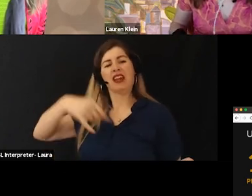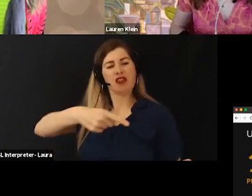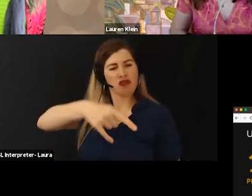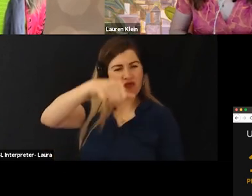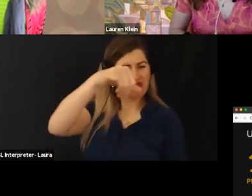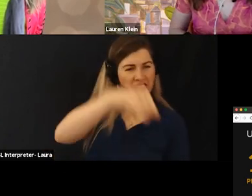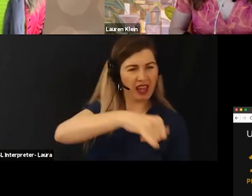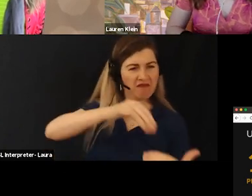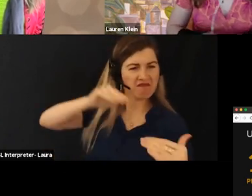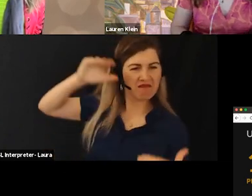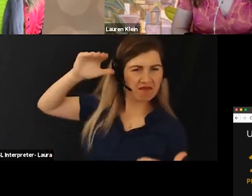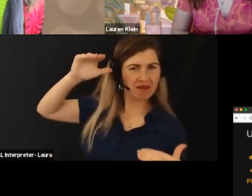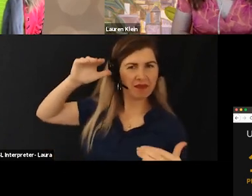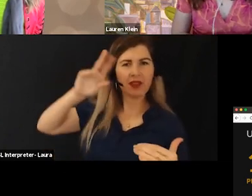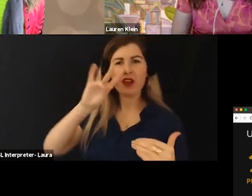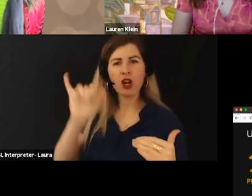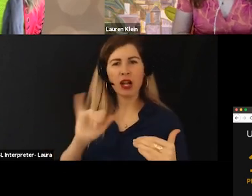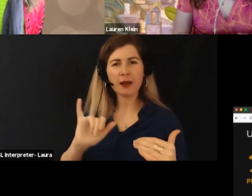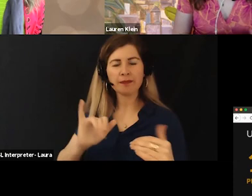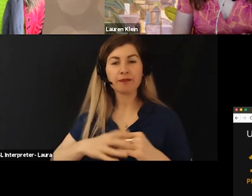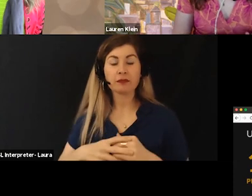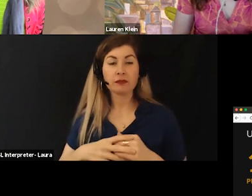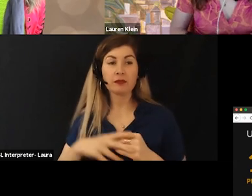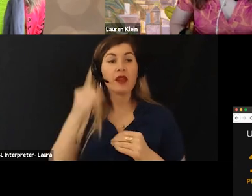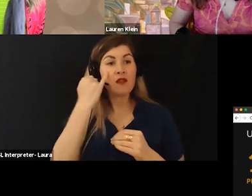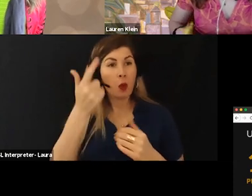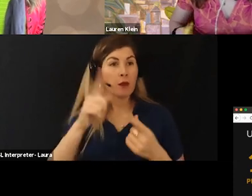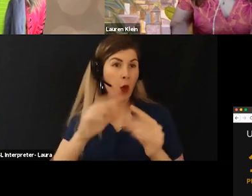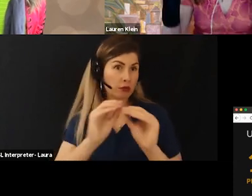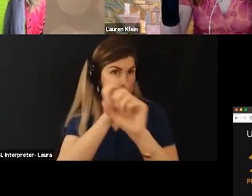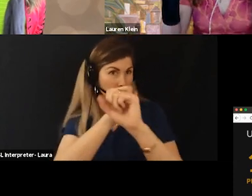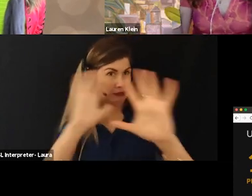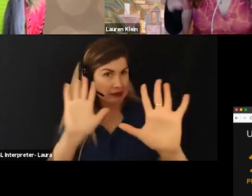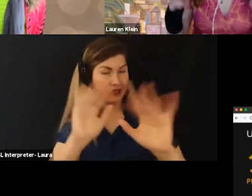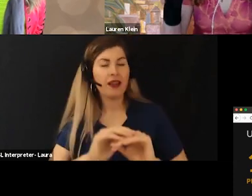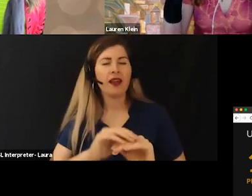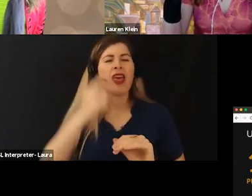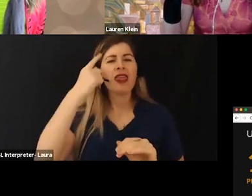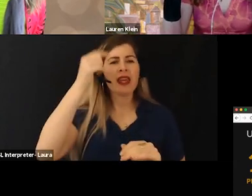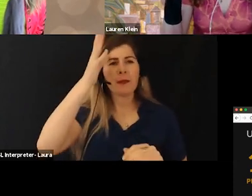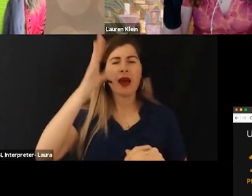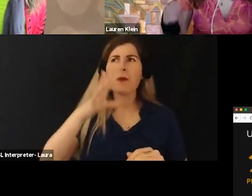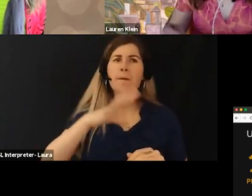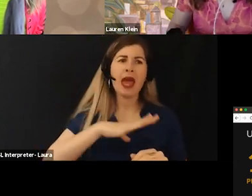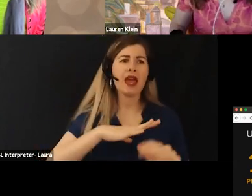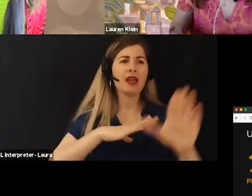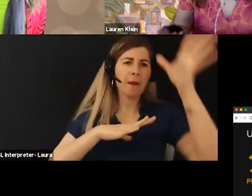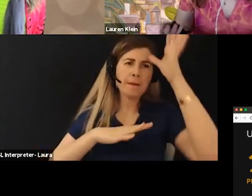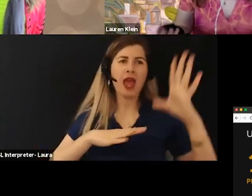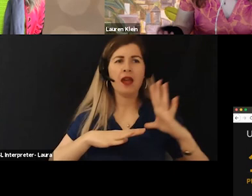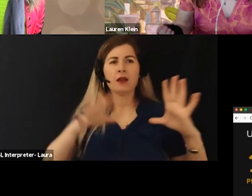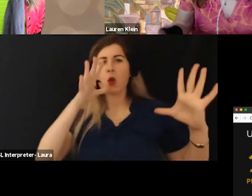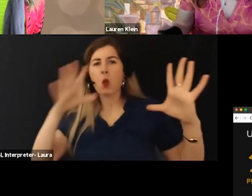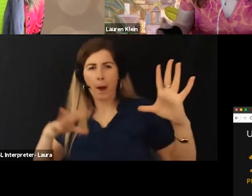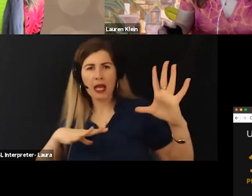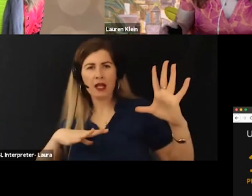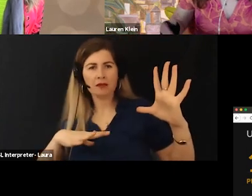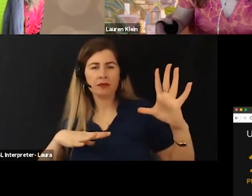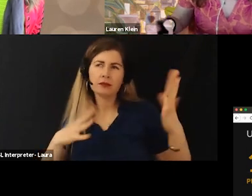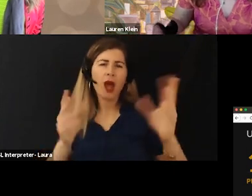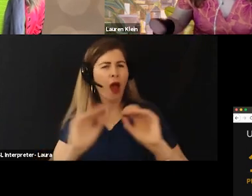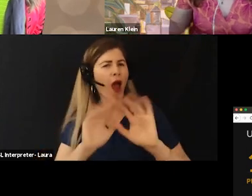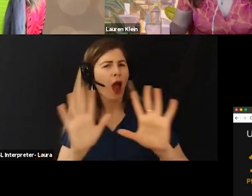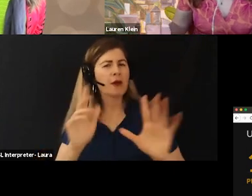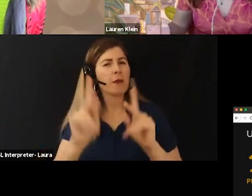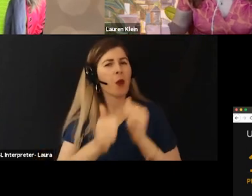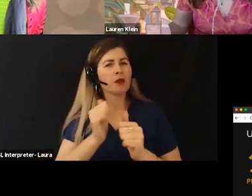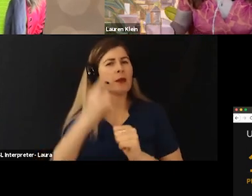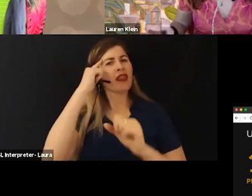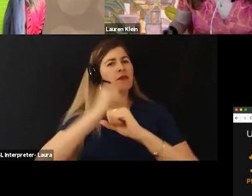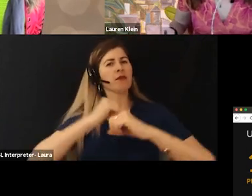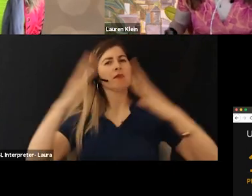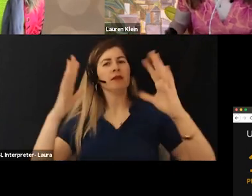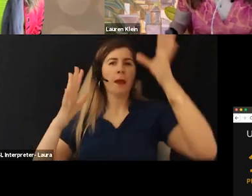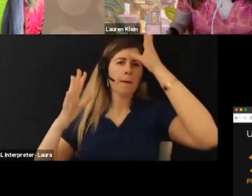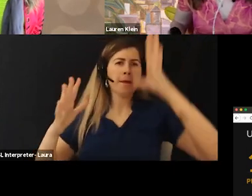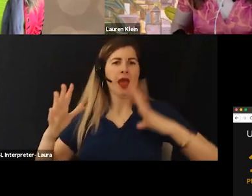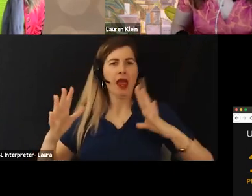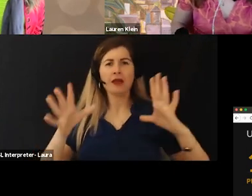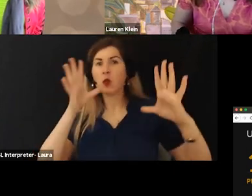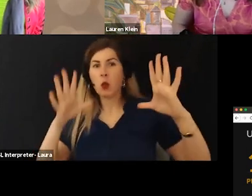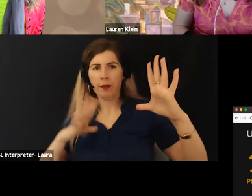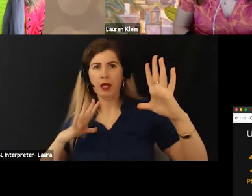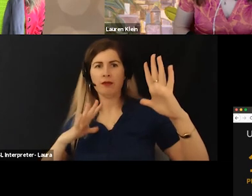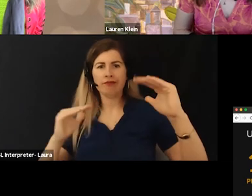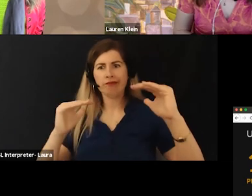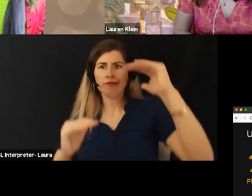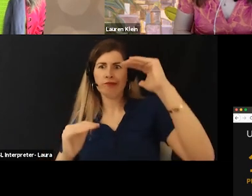And so if you want to make this a little bit more concrete you can think about the idea of you know man, or versus woman right, this is the obvious reference point and this was in fact the starting point for feminist theorists because it's a clear example